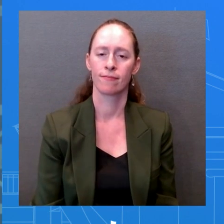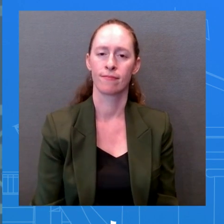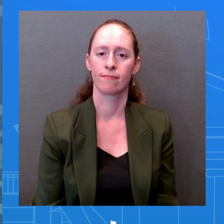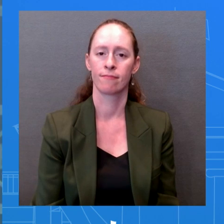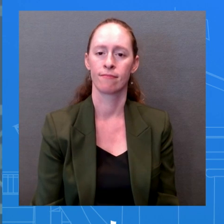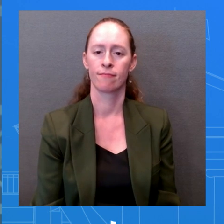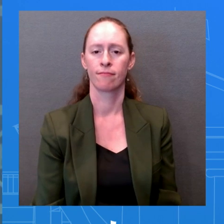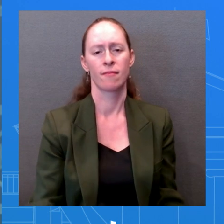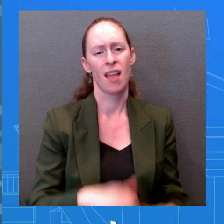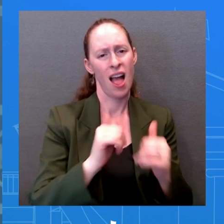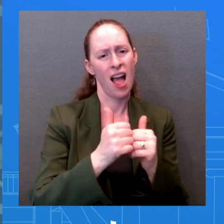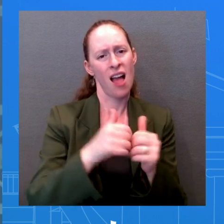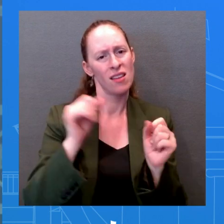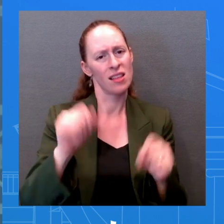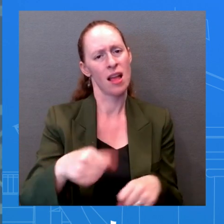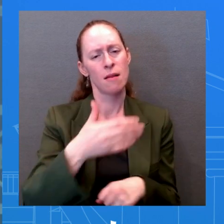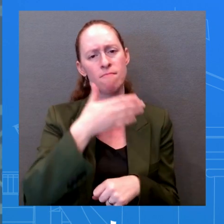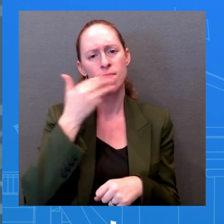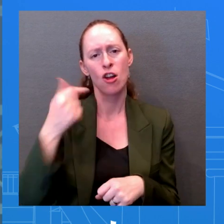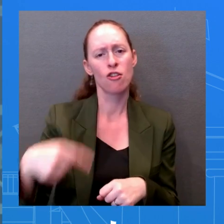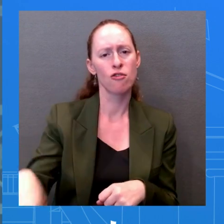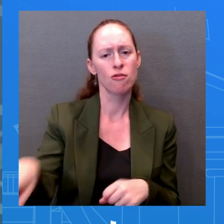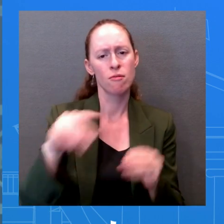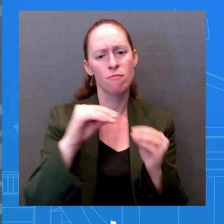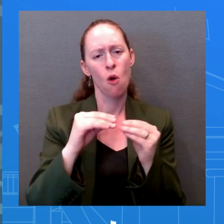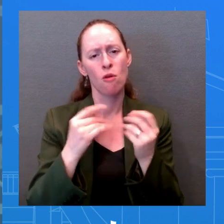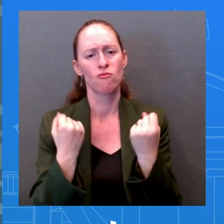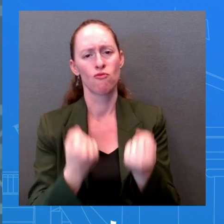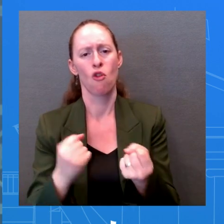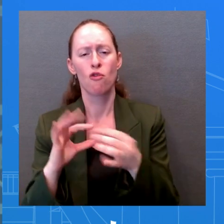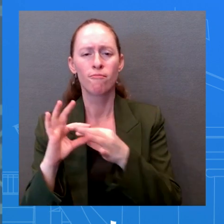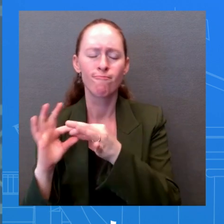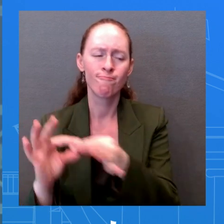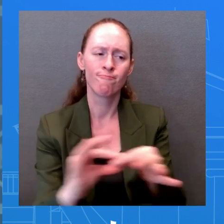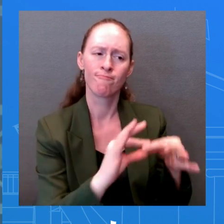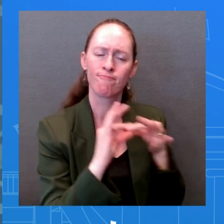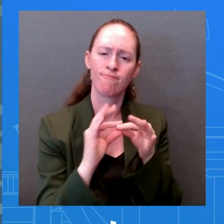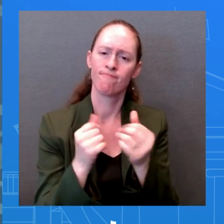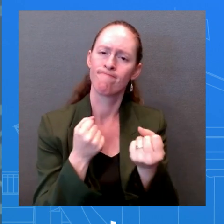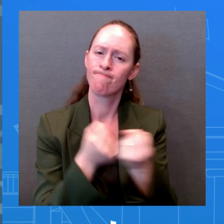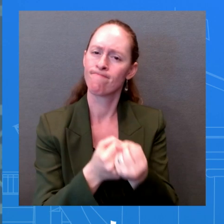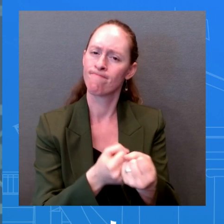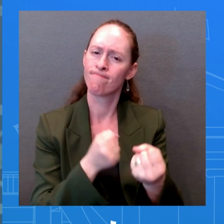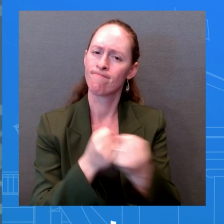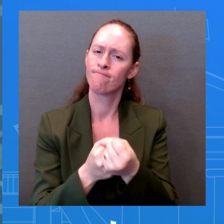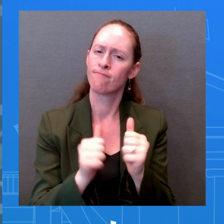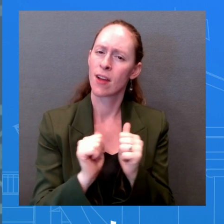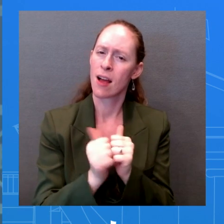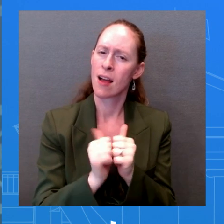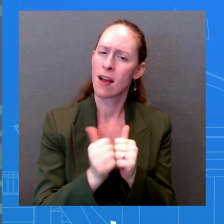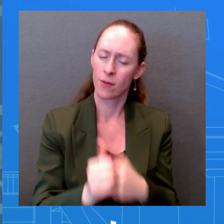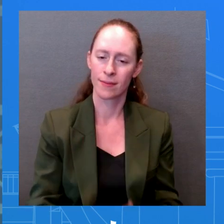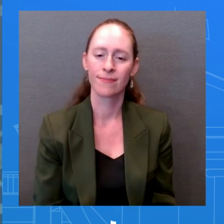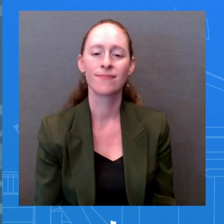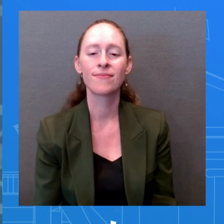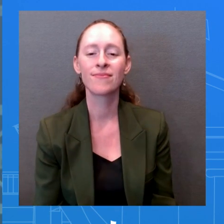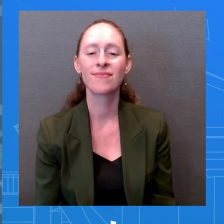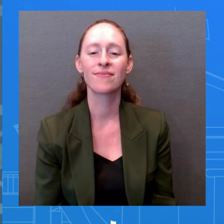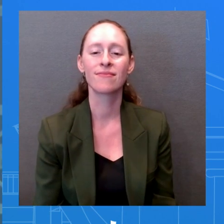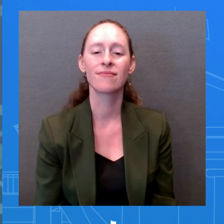He believes every American has a role to play in this effort. The summit will end by honoring a group of unif- -- uni-